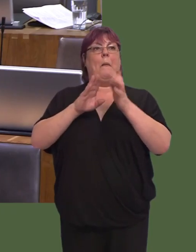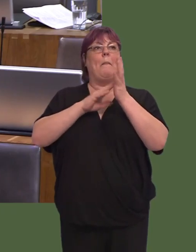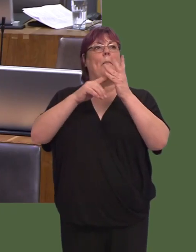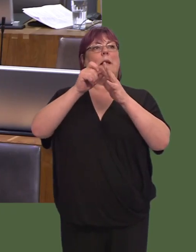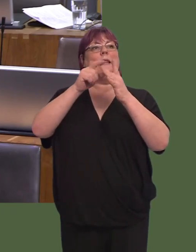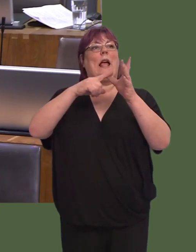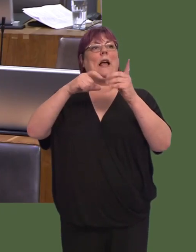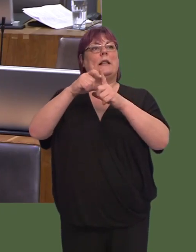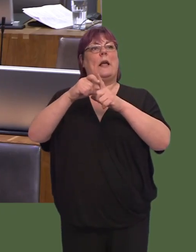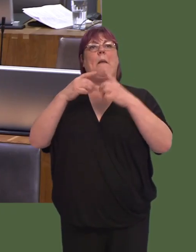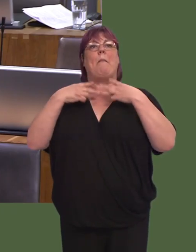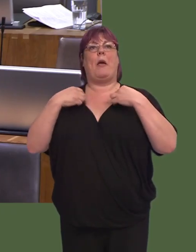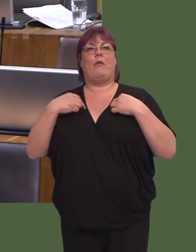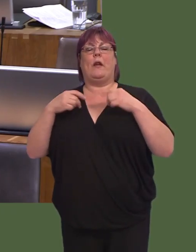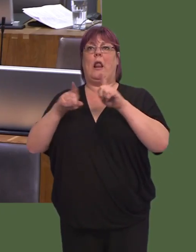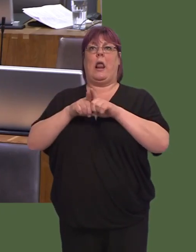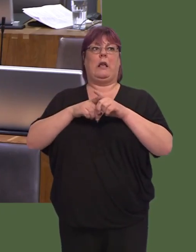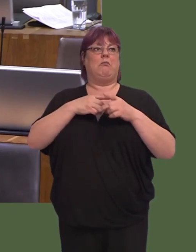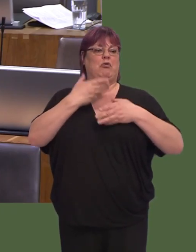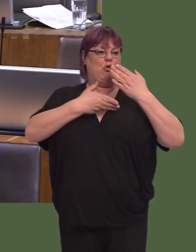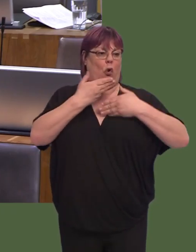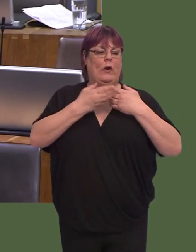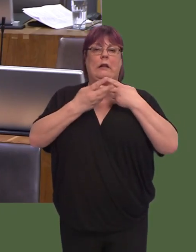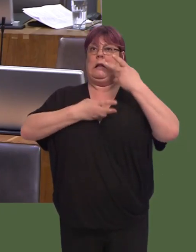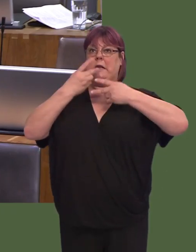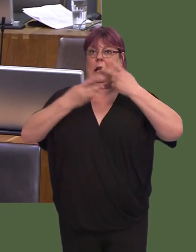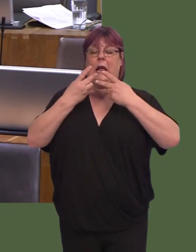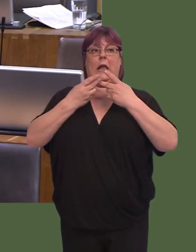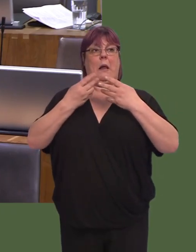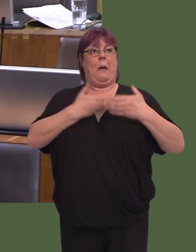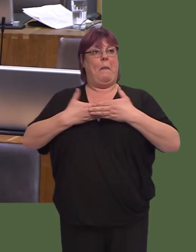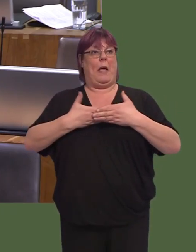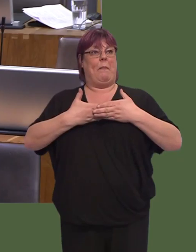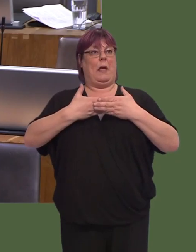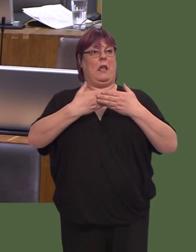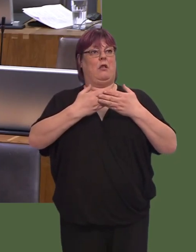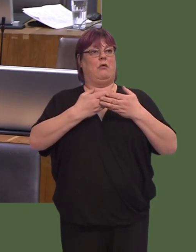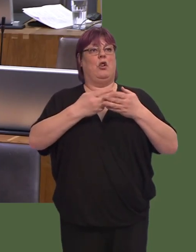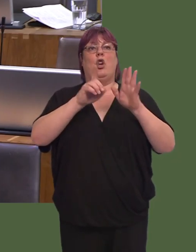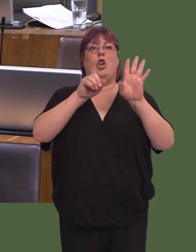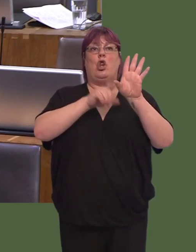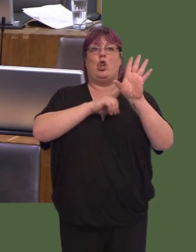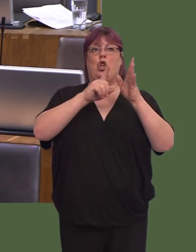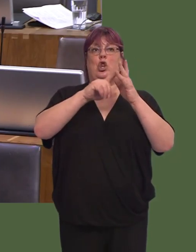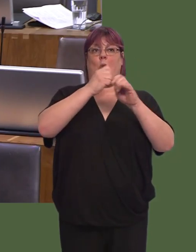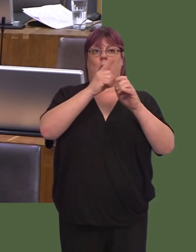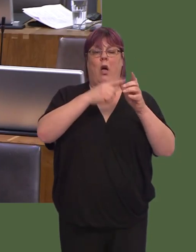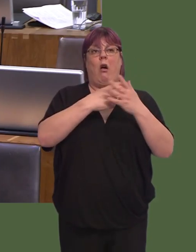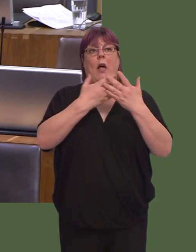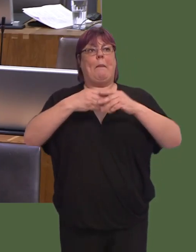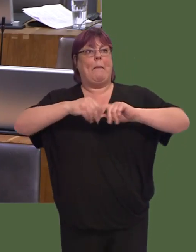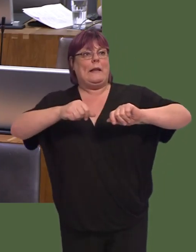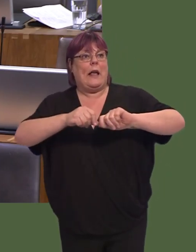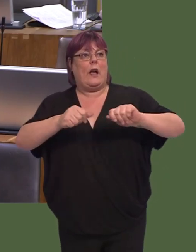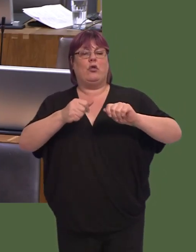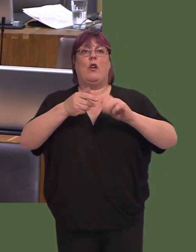These include story and song sessions, baby yoga and baby massage groups. These activities were expanded to all local authorities from April 2017, and the contract